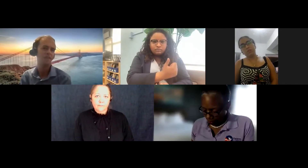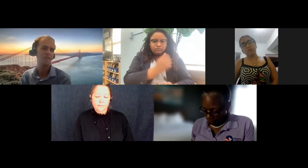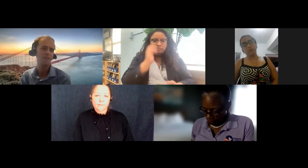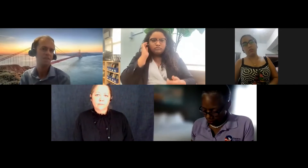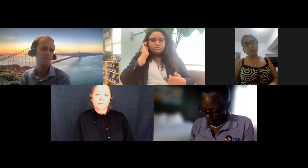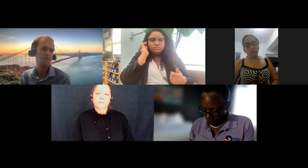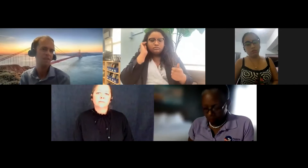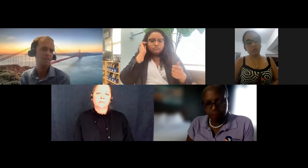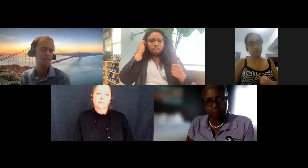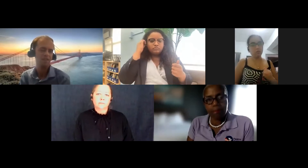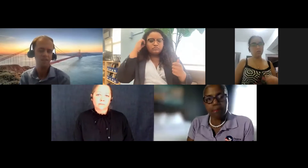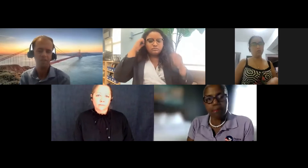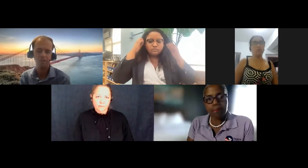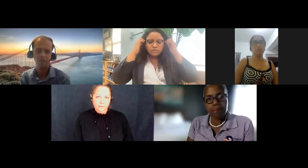deaf people don't have positions of authority